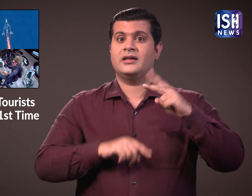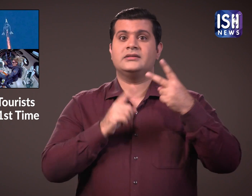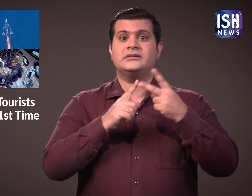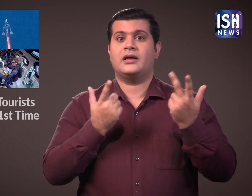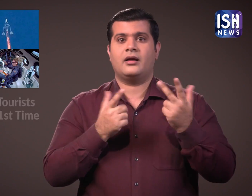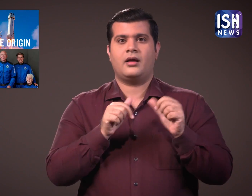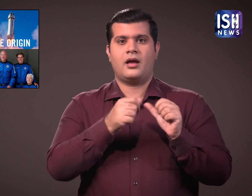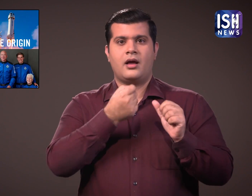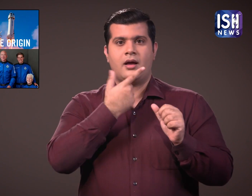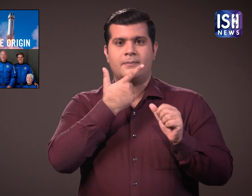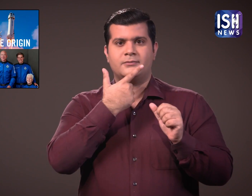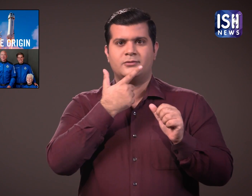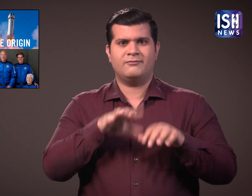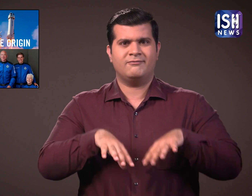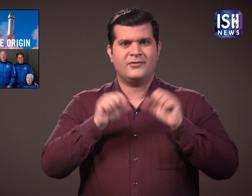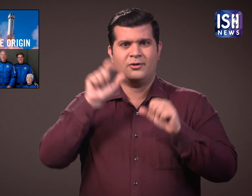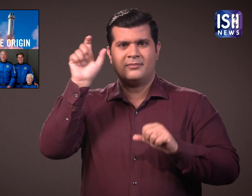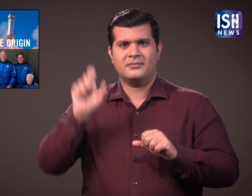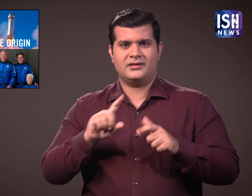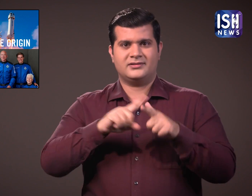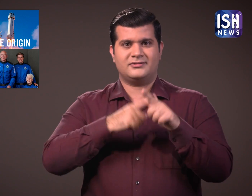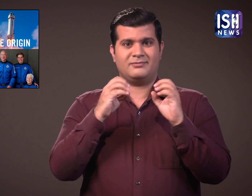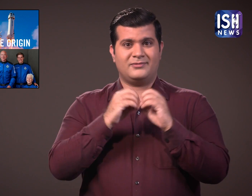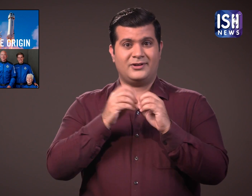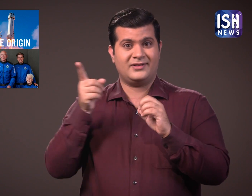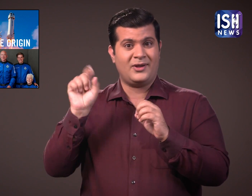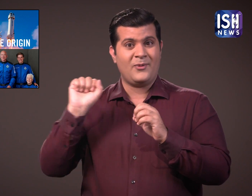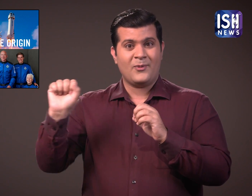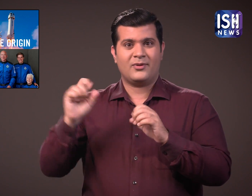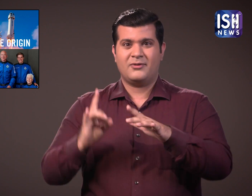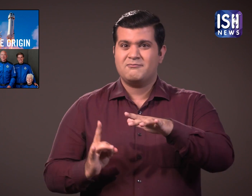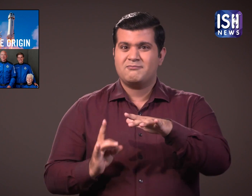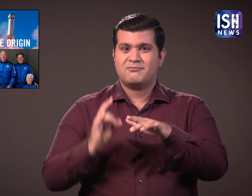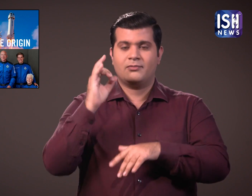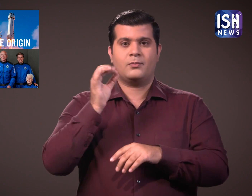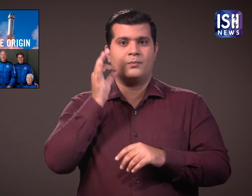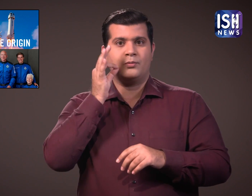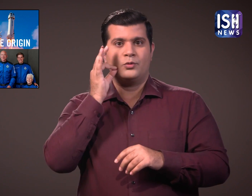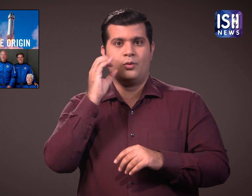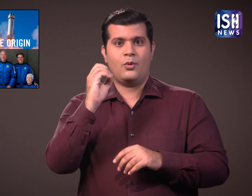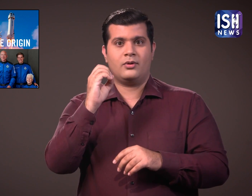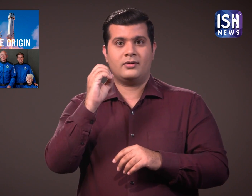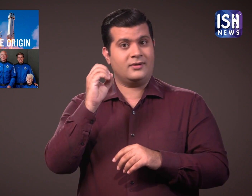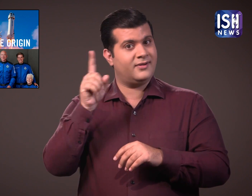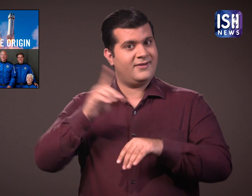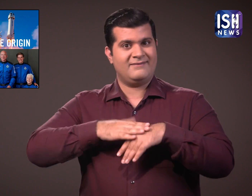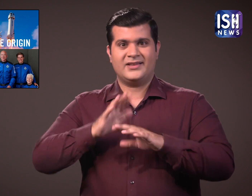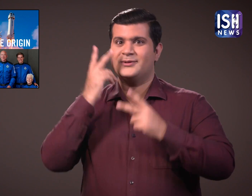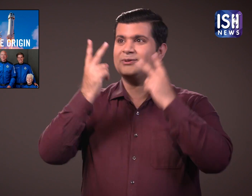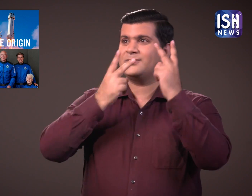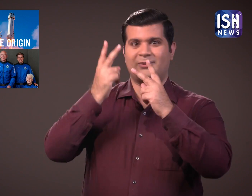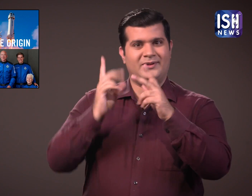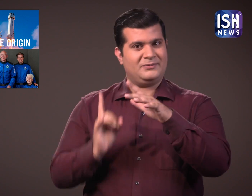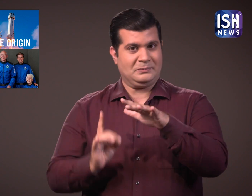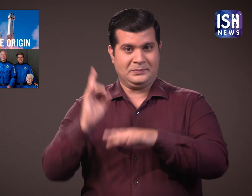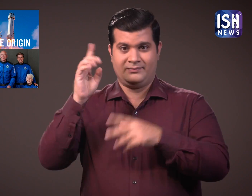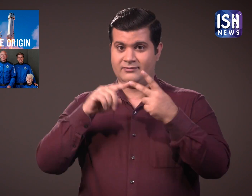The 2nd was Amazon founder Jeff Bezos’s Blue Origins.